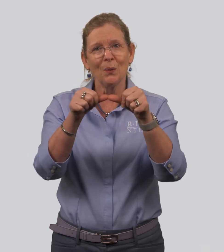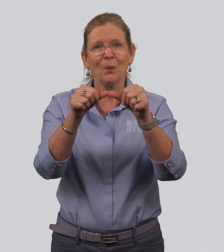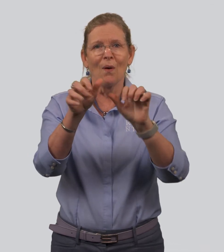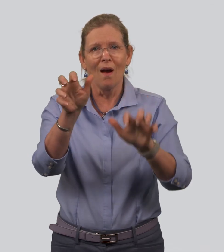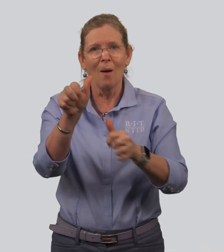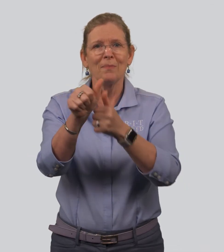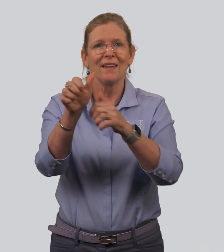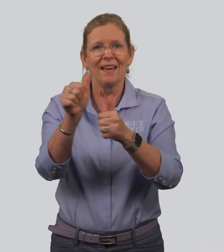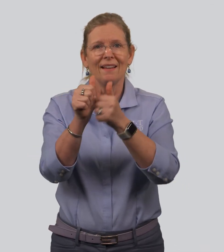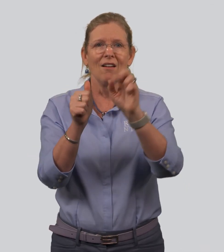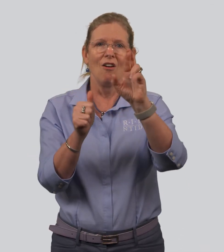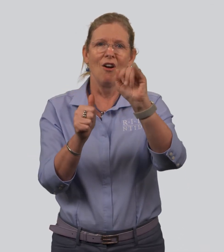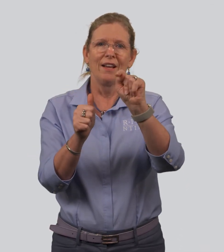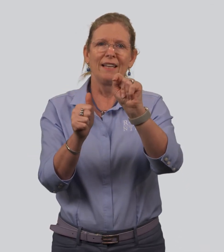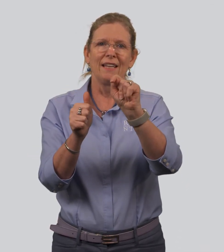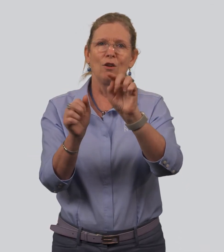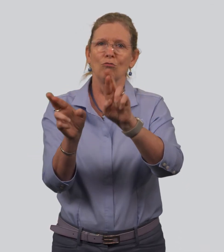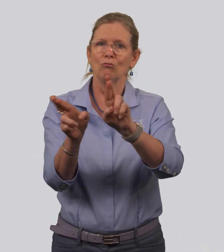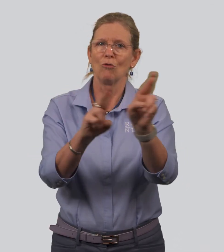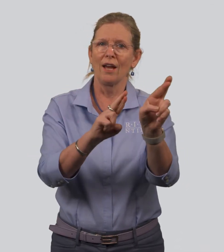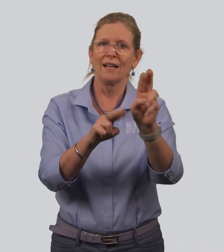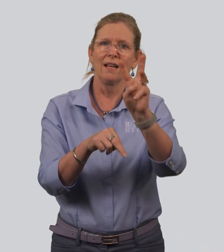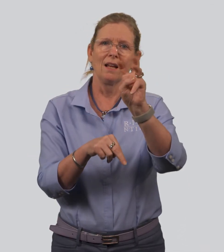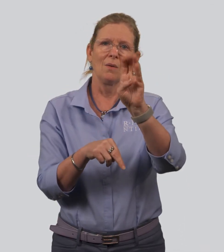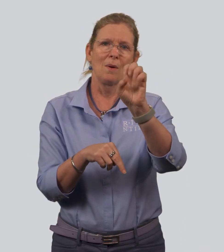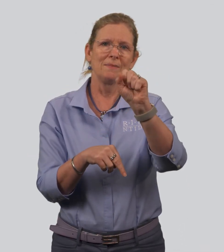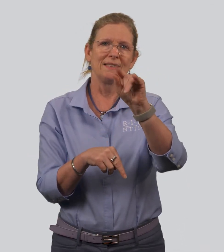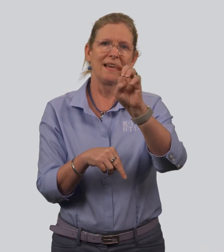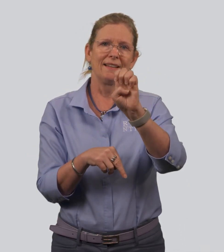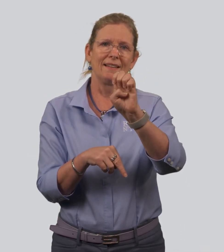We will continue to update the RIT Ready website,